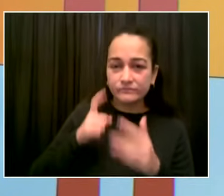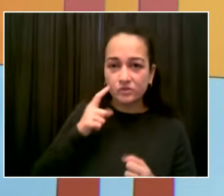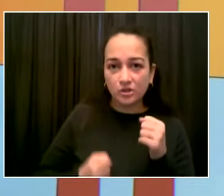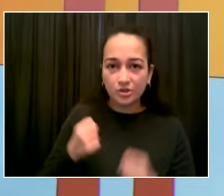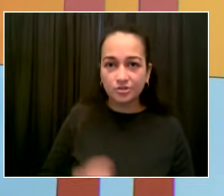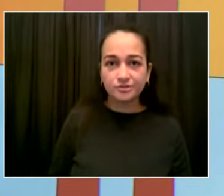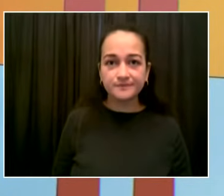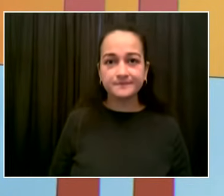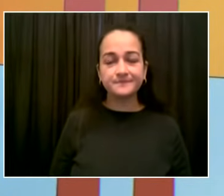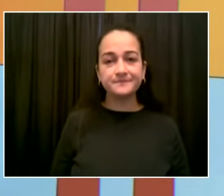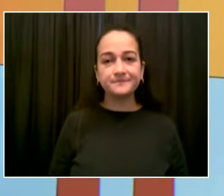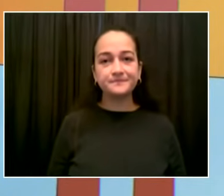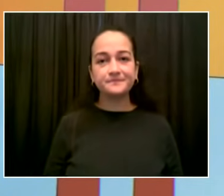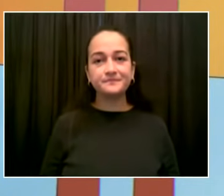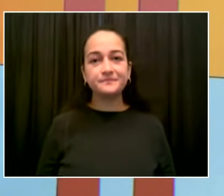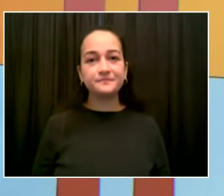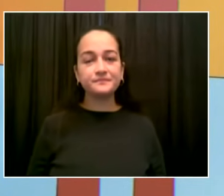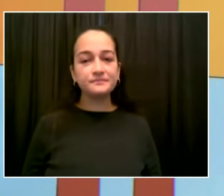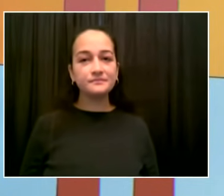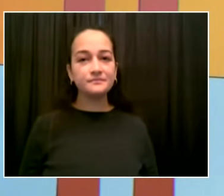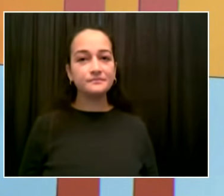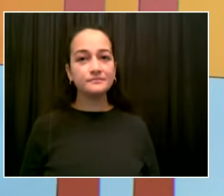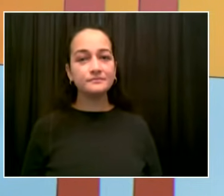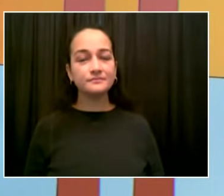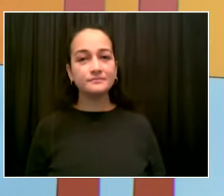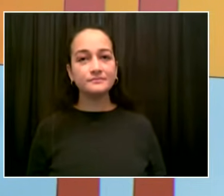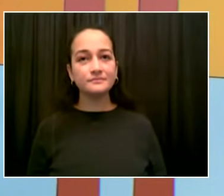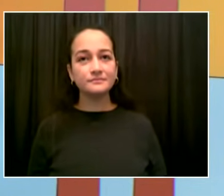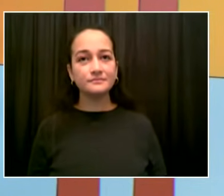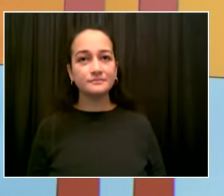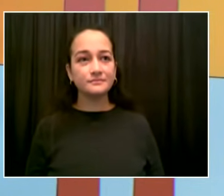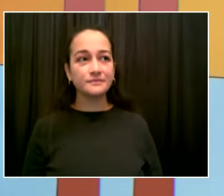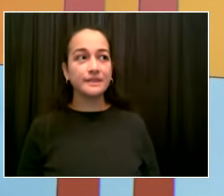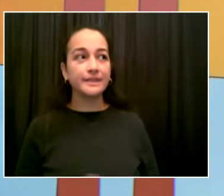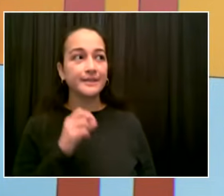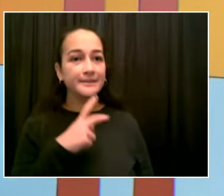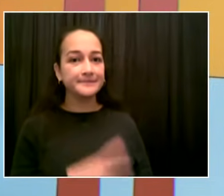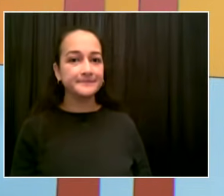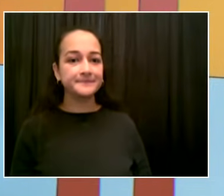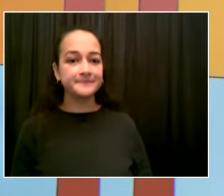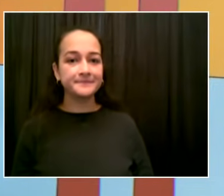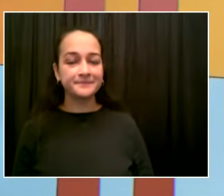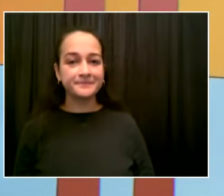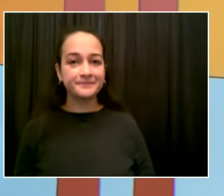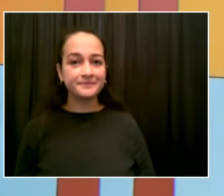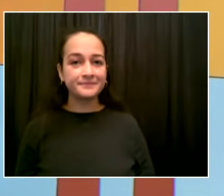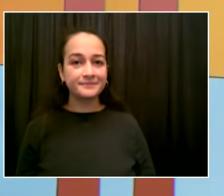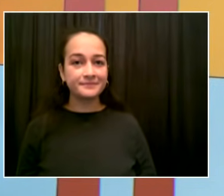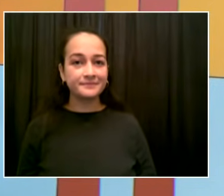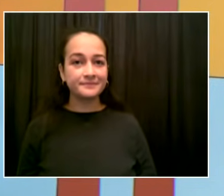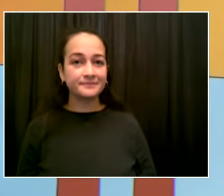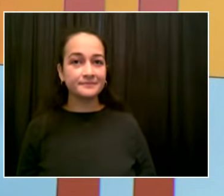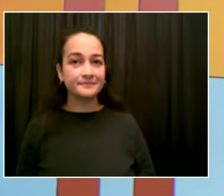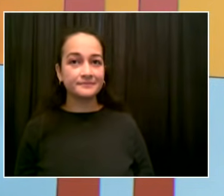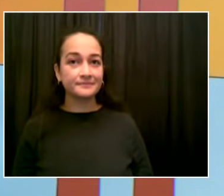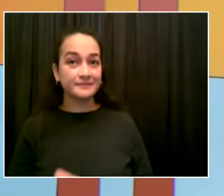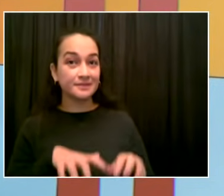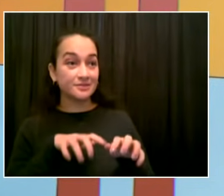SOLUTION IGBGR.E TO GET THAT DONE AS QUICKLY AS SPOSIBLE. GO AHEAD, JULIANN.E